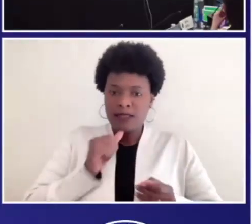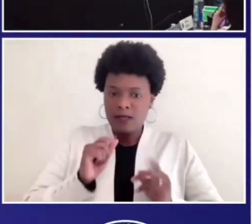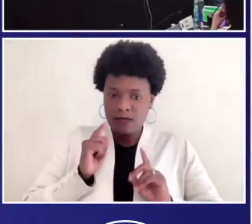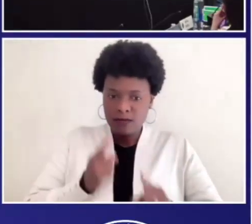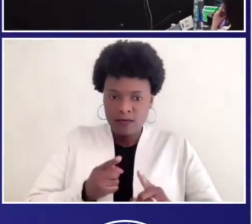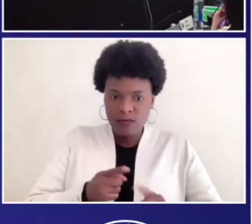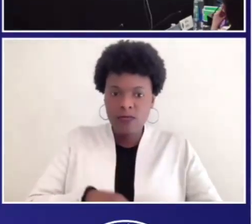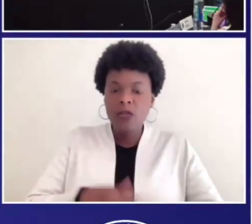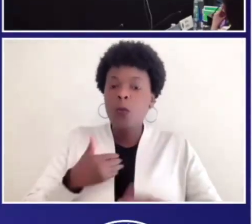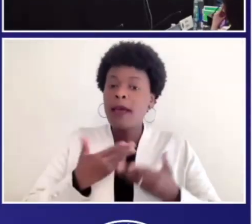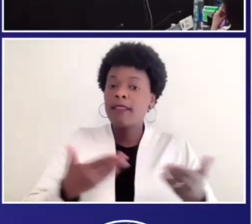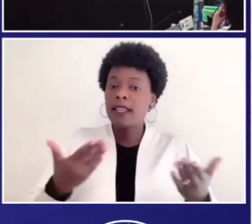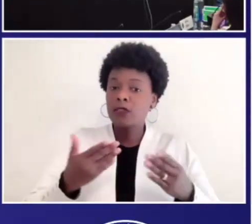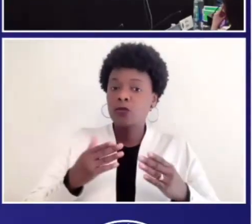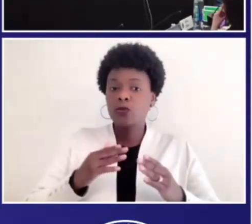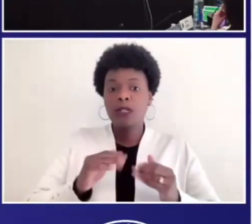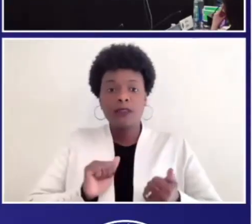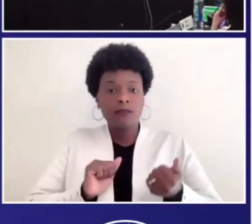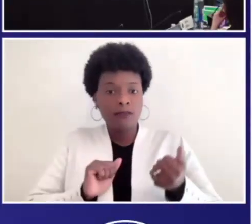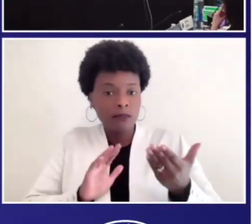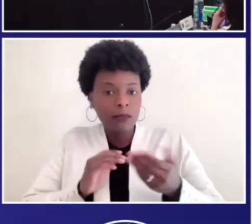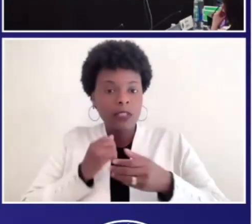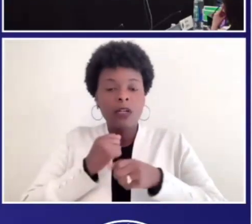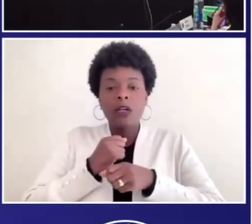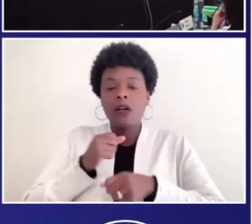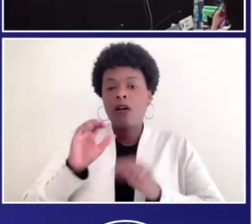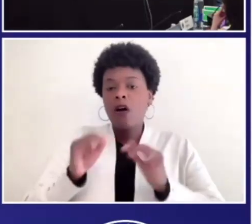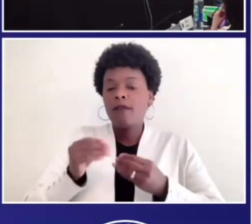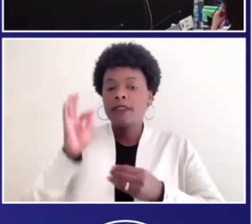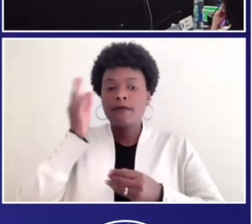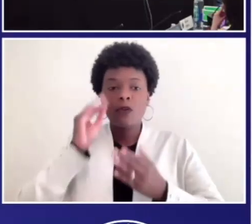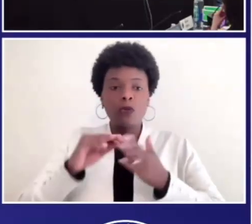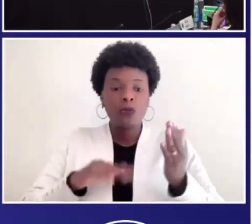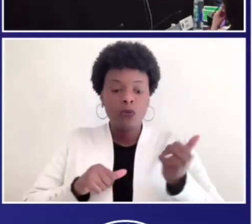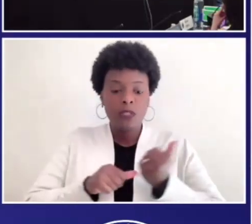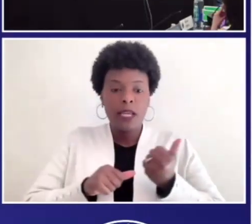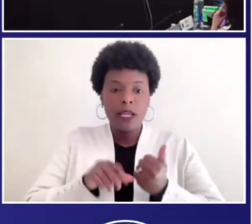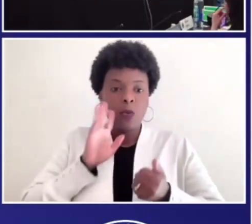Aid will be working with our servicers and making sure that the requirements and all of the pieces and parts of this --